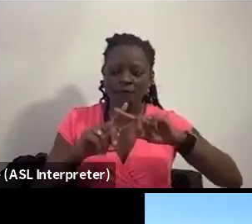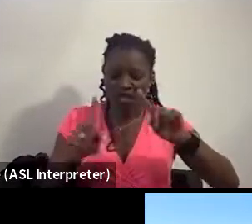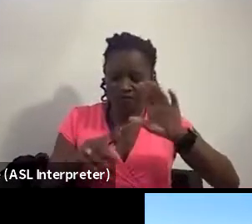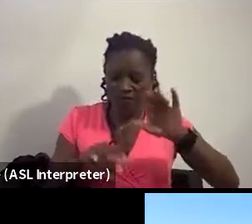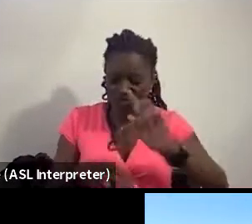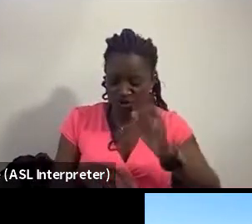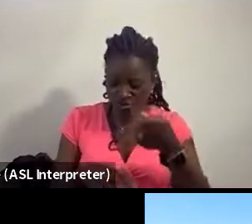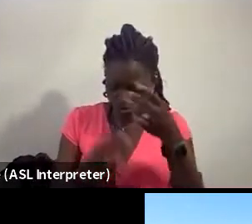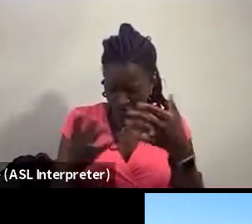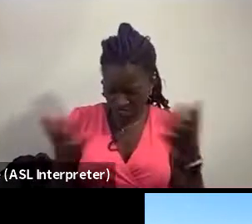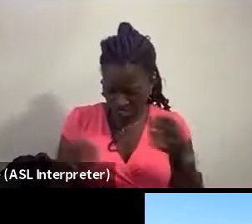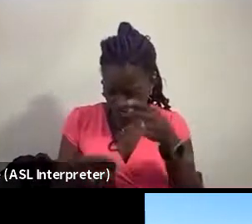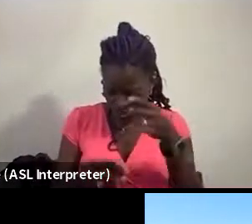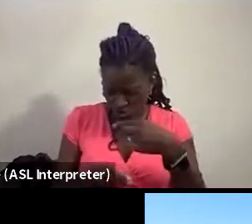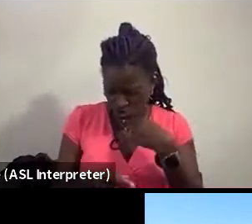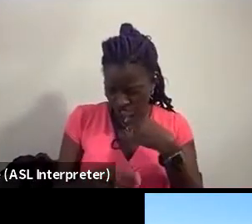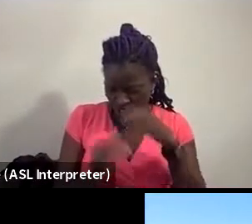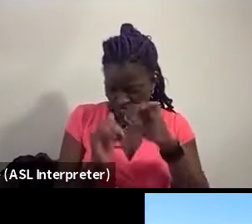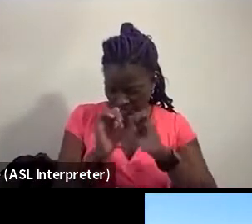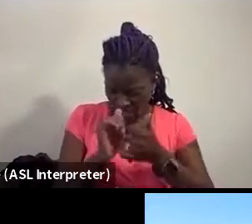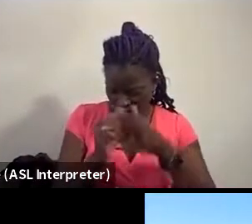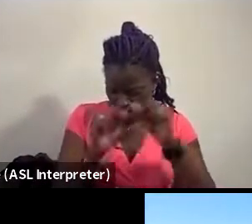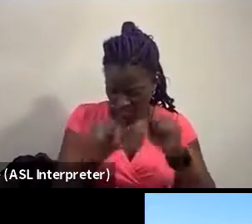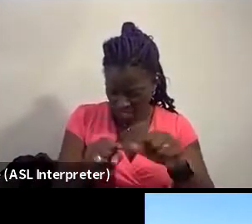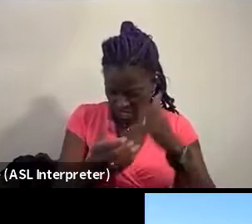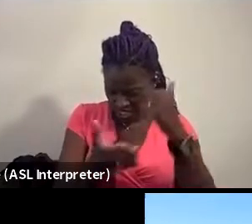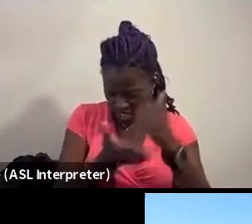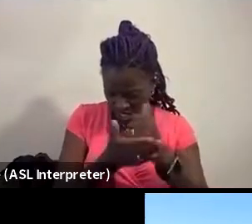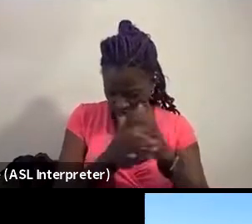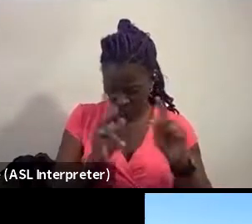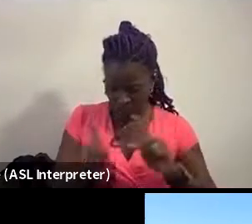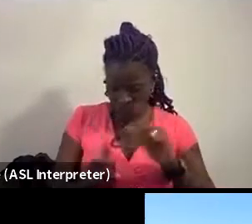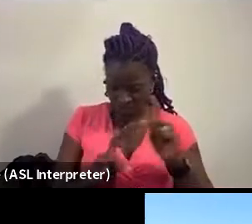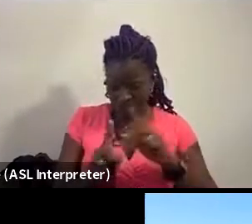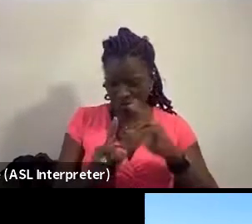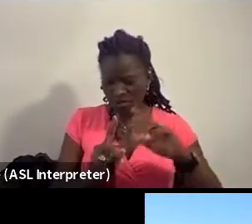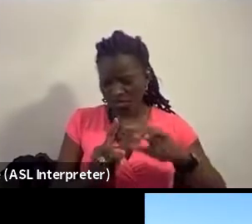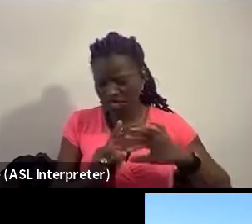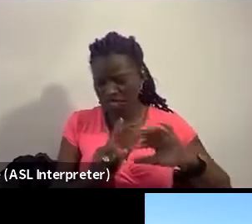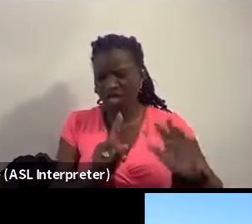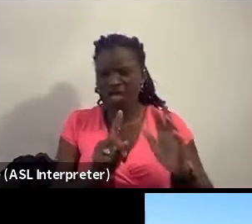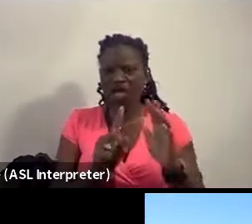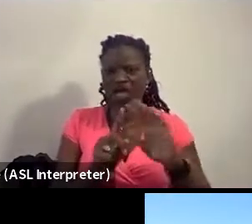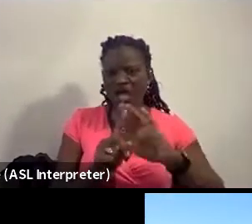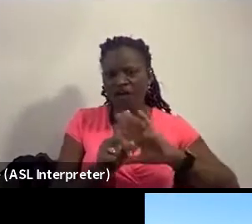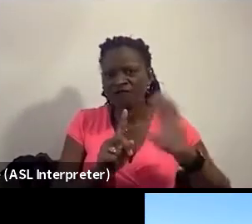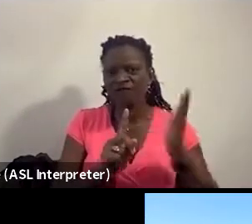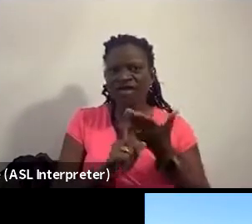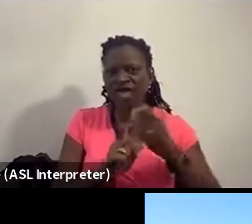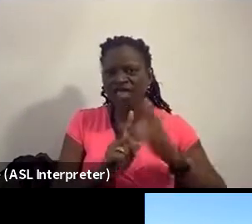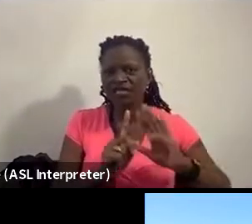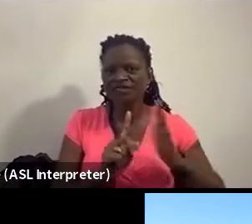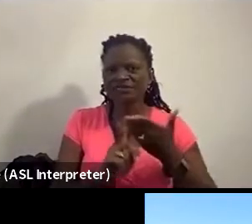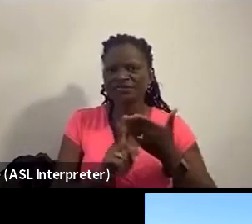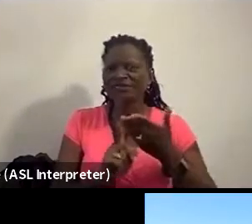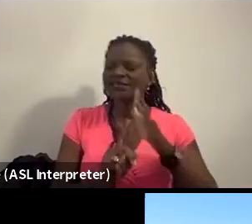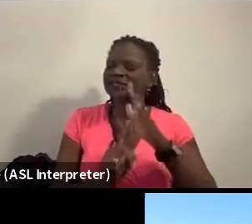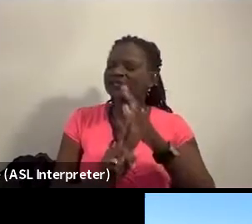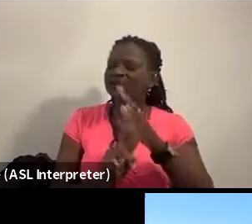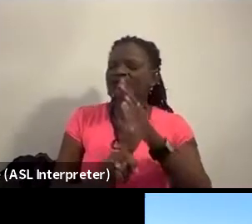was how can we help people kind of get convinced? And I actually think that that might not really be the right word, because